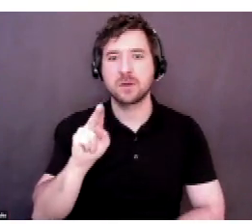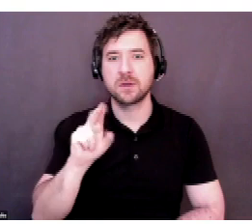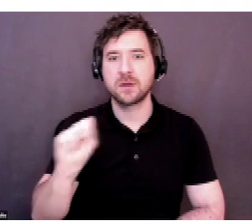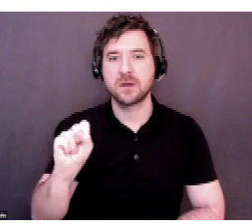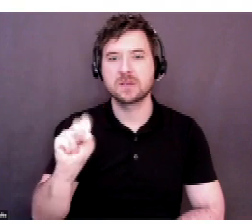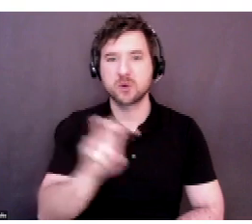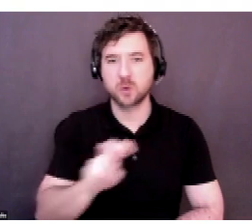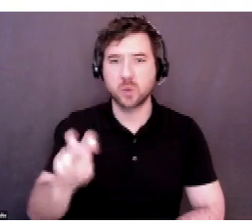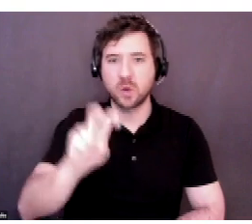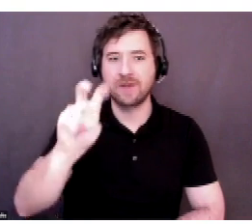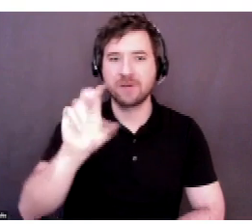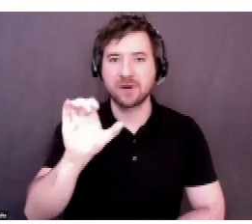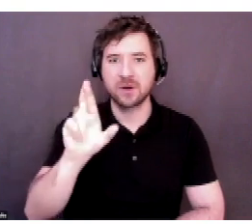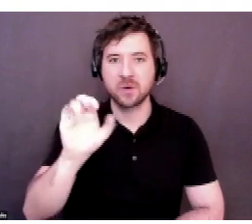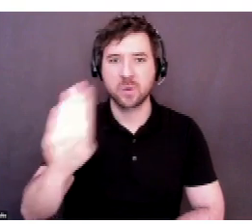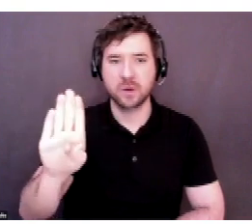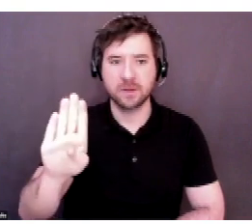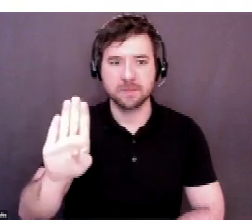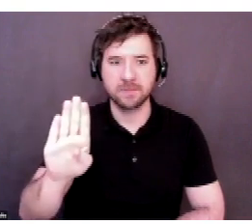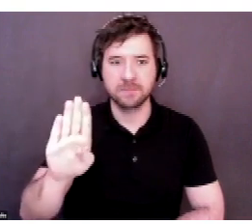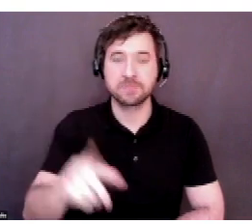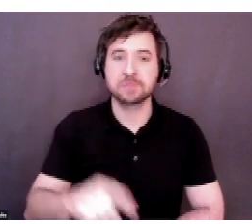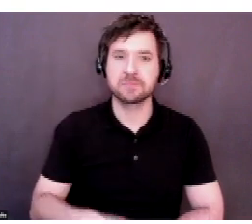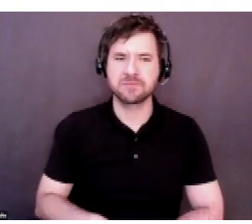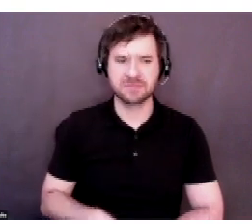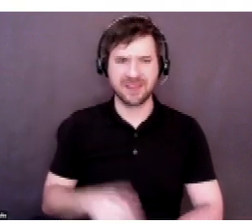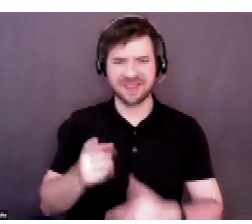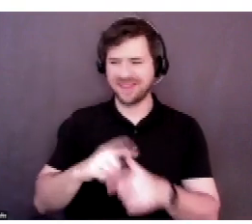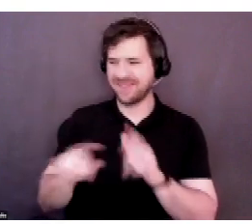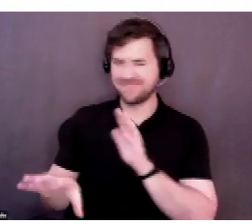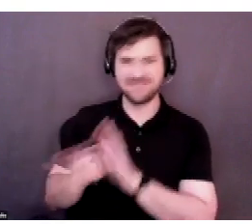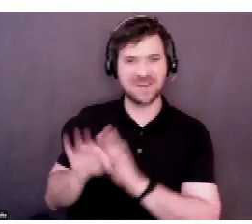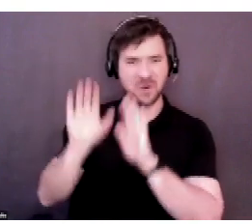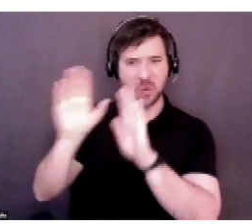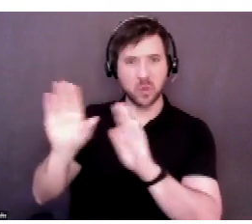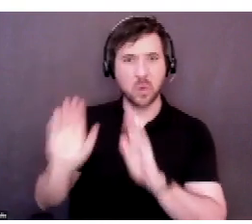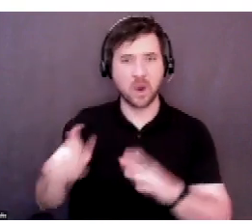I found this wonderful blanket. This is a blanket that allows you